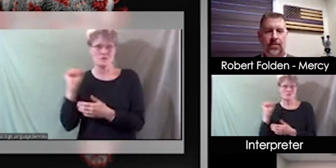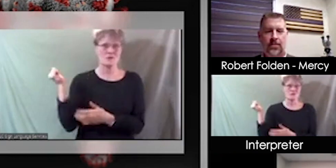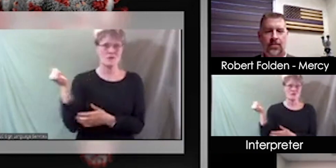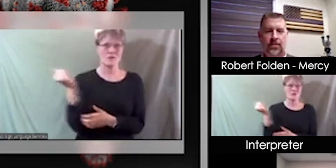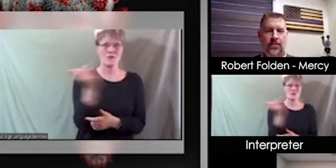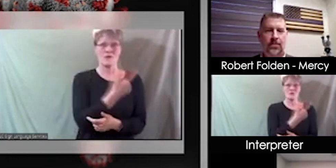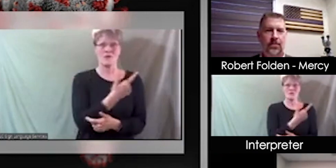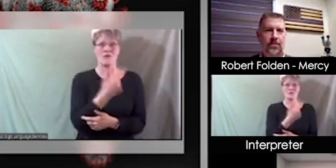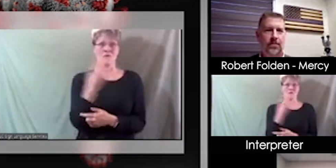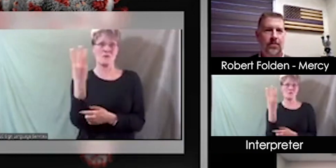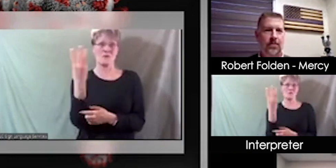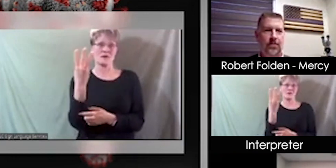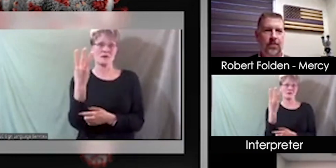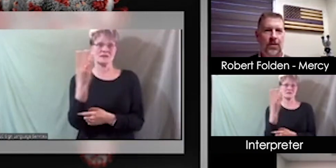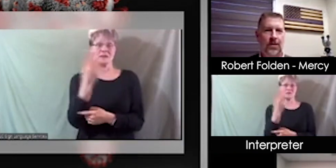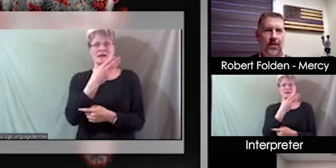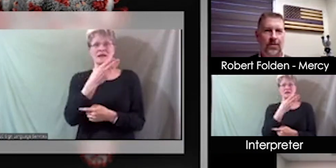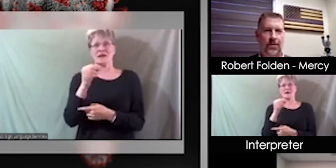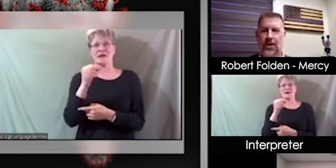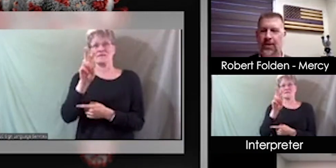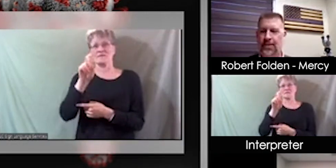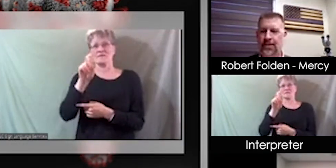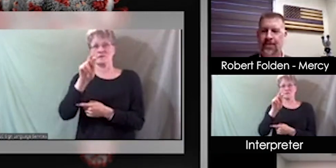Thank you ,everybody, thank you. Have a